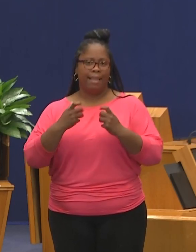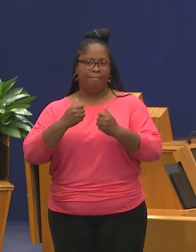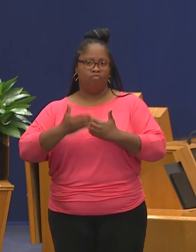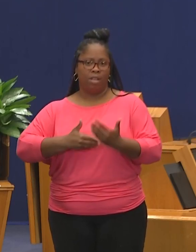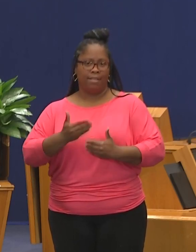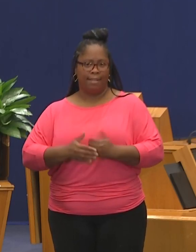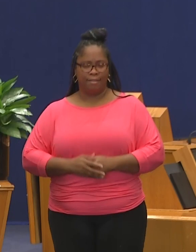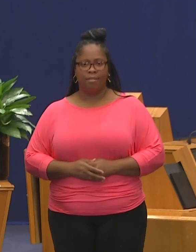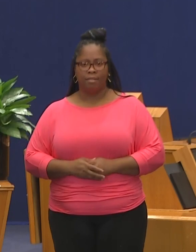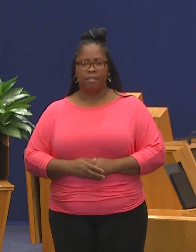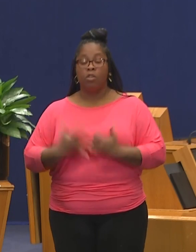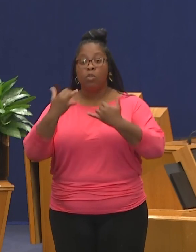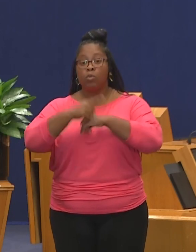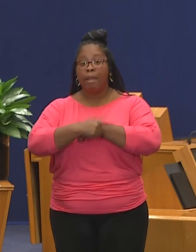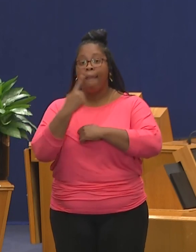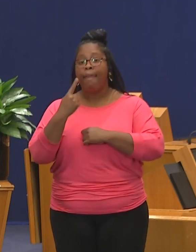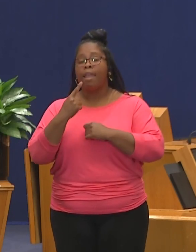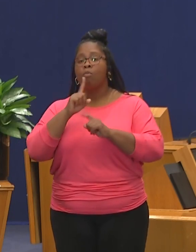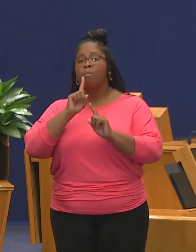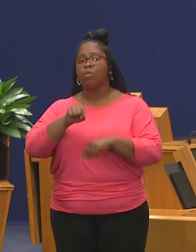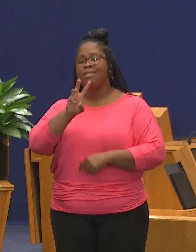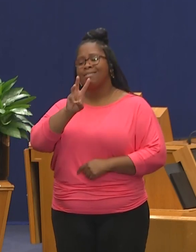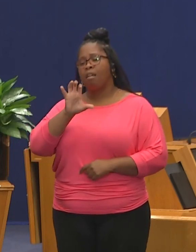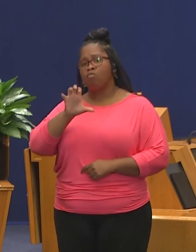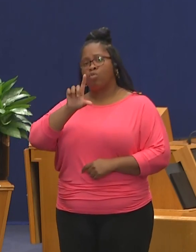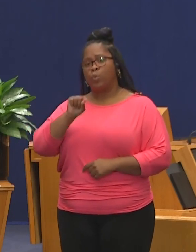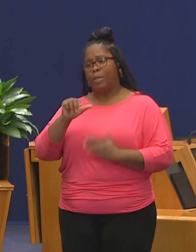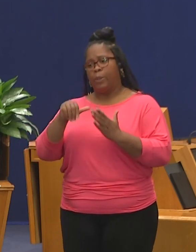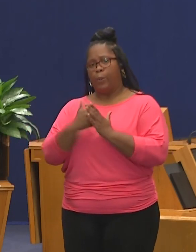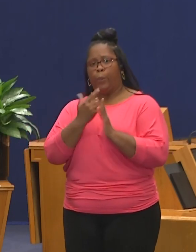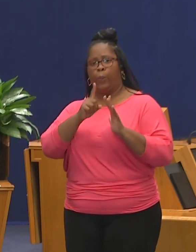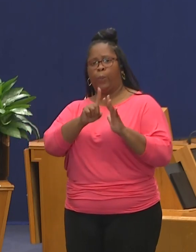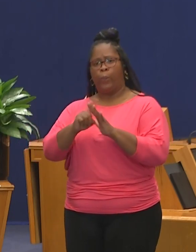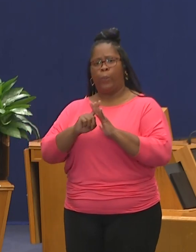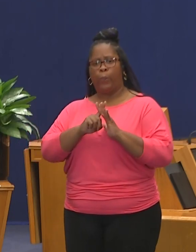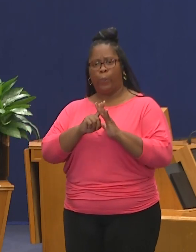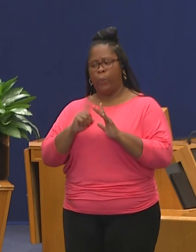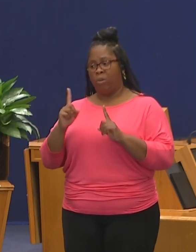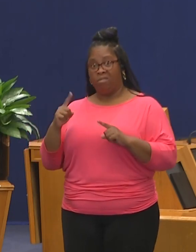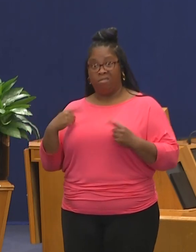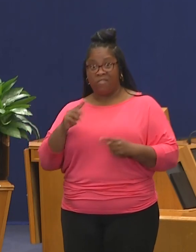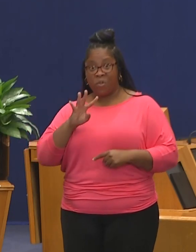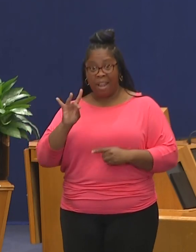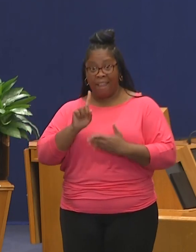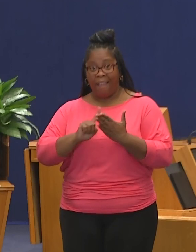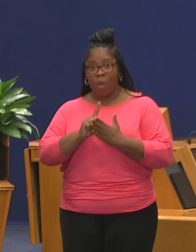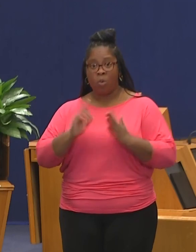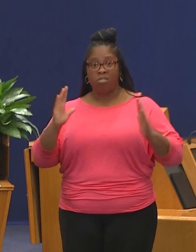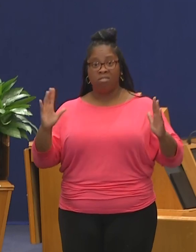HEAL. TODAY WE'RE ALSO REPORTING 620